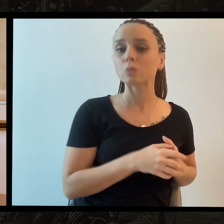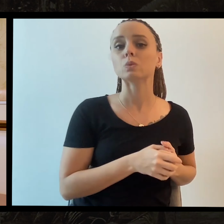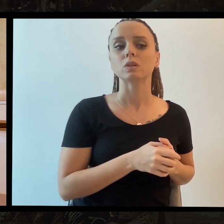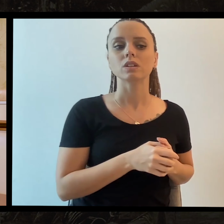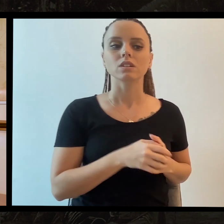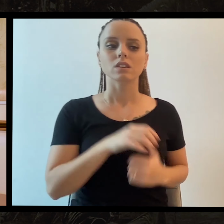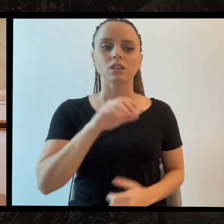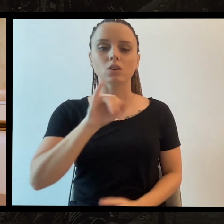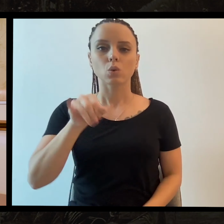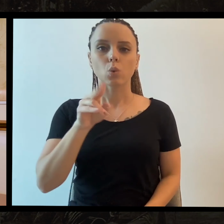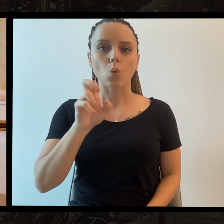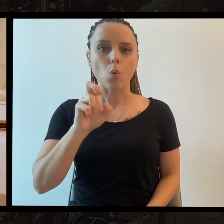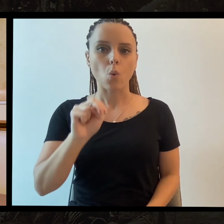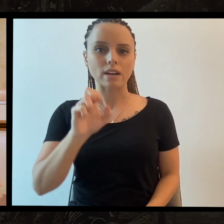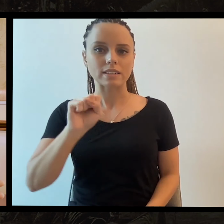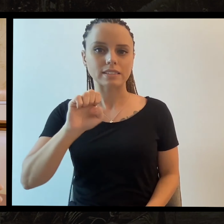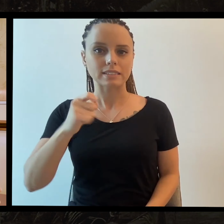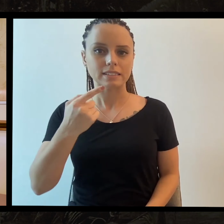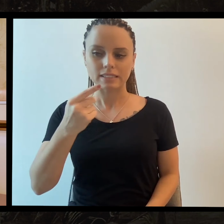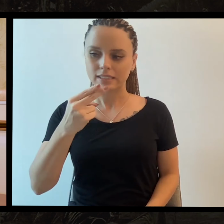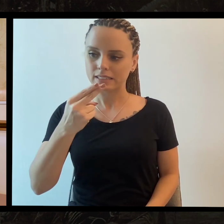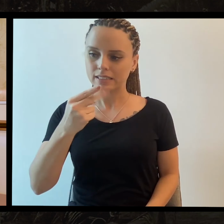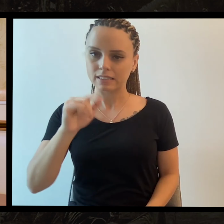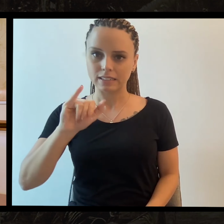And so Juan Seguín is sent back to San Antonio to accept